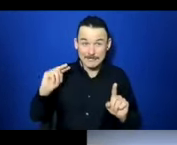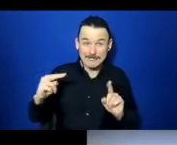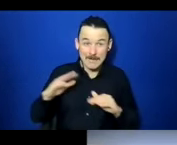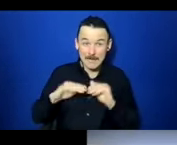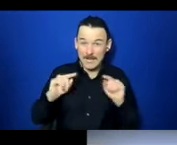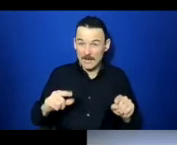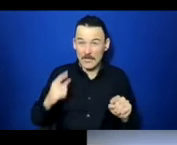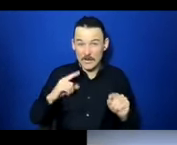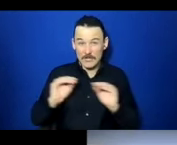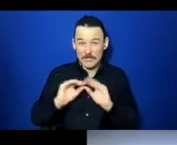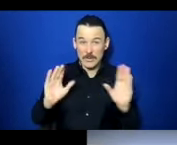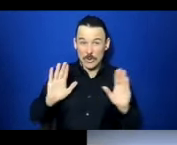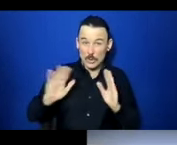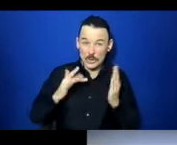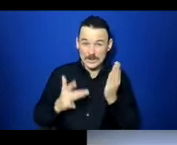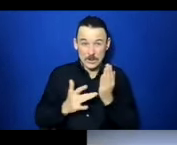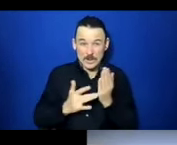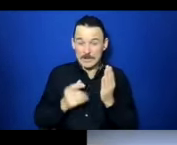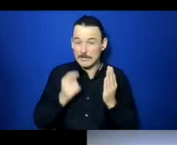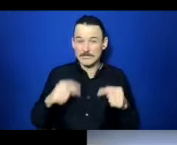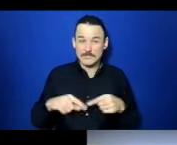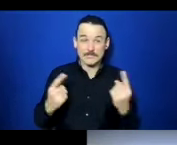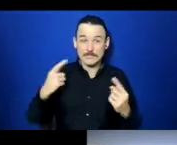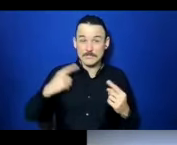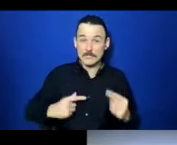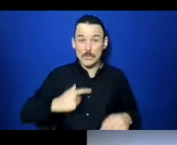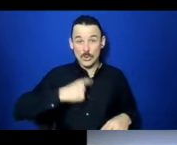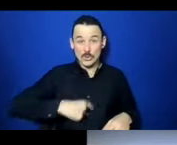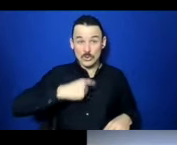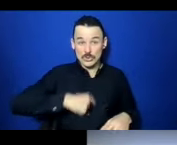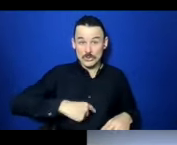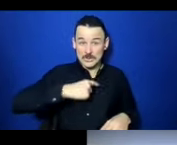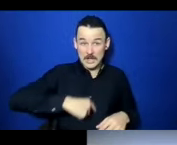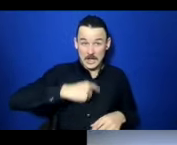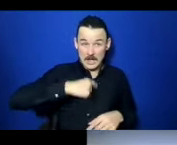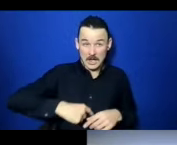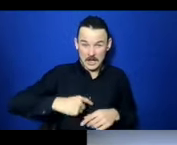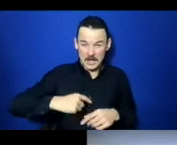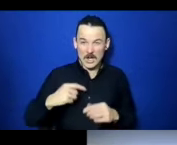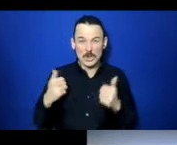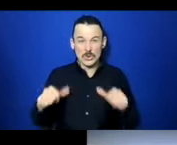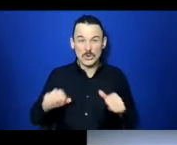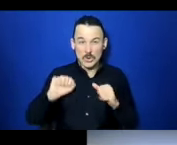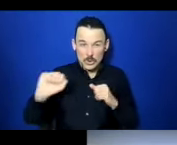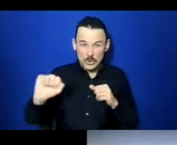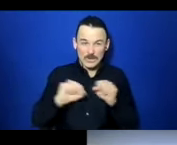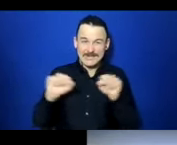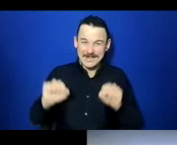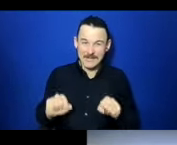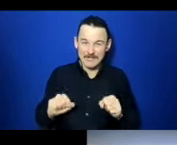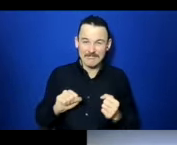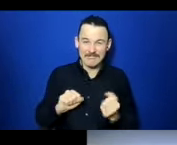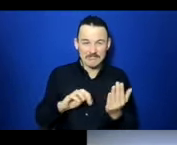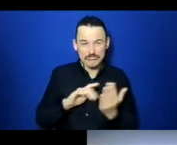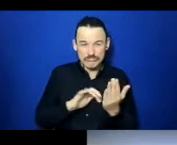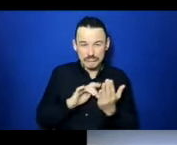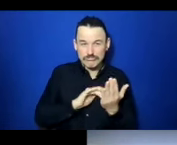different in that the user is opting into your system and and utilising beacon technology.